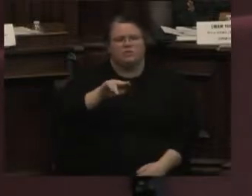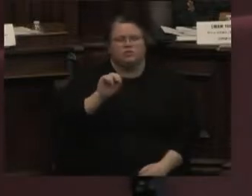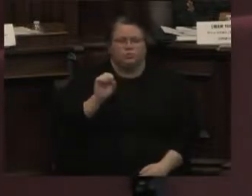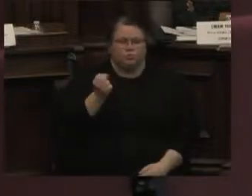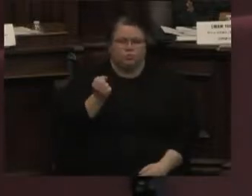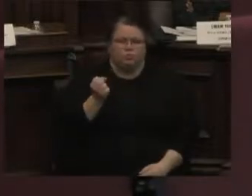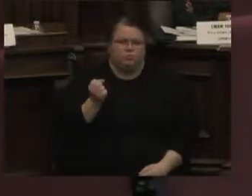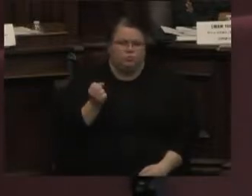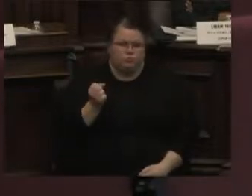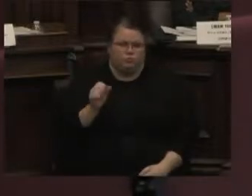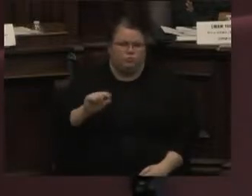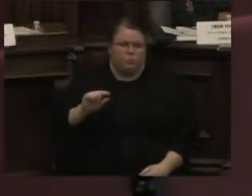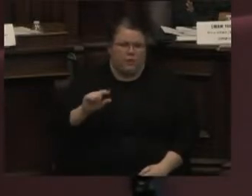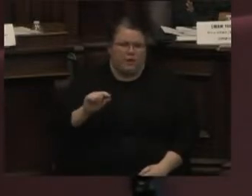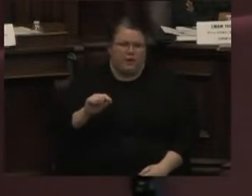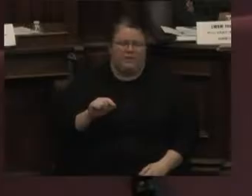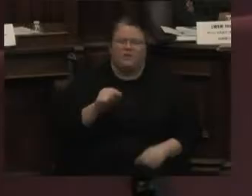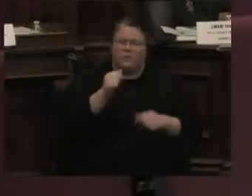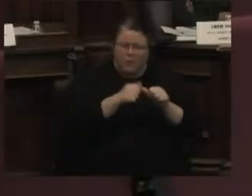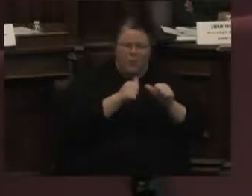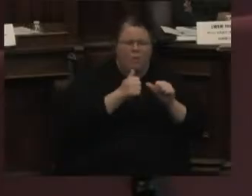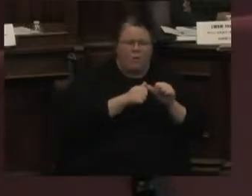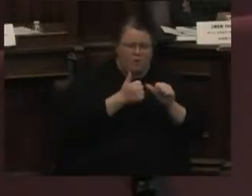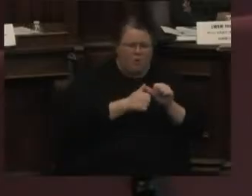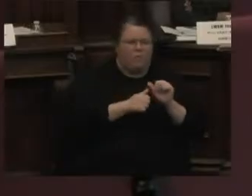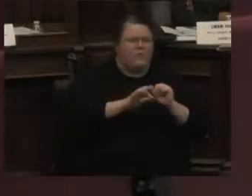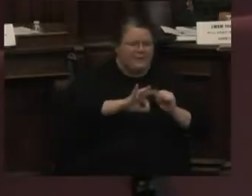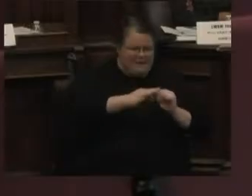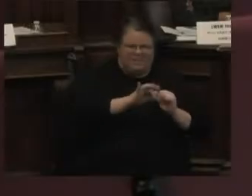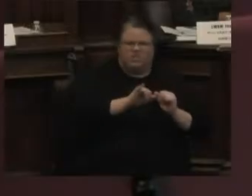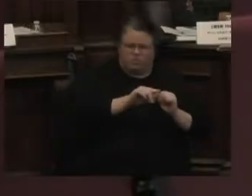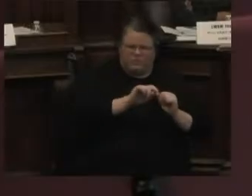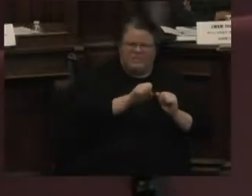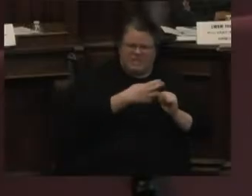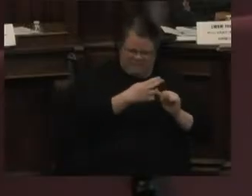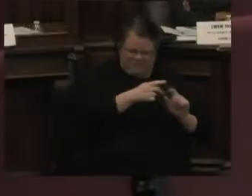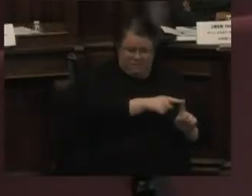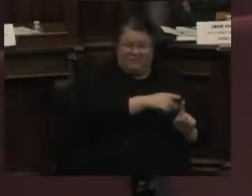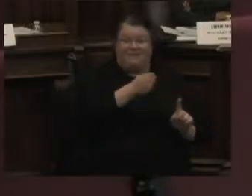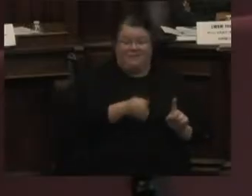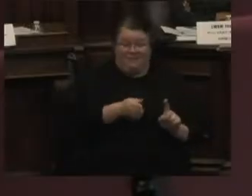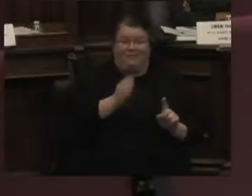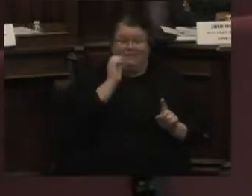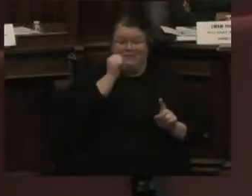to 5. And then again on June